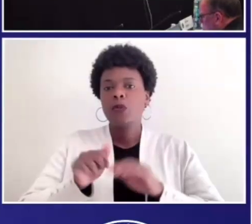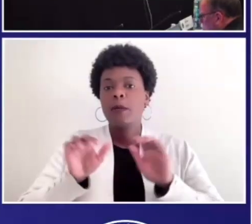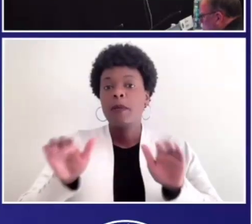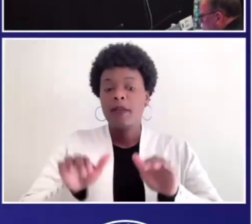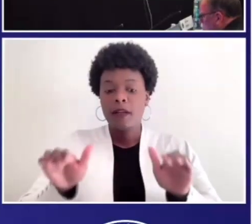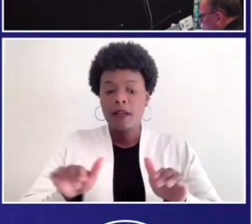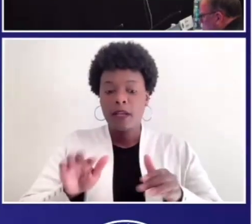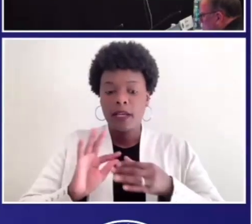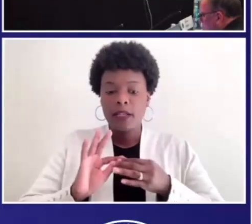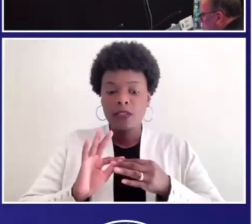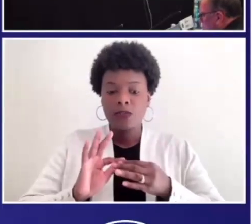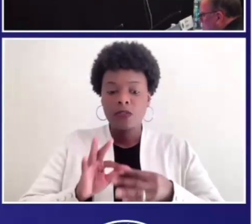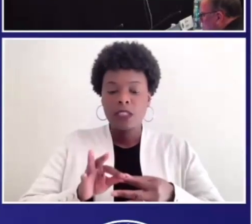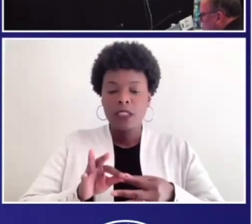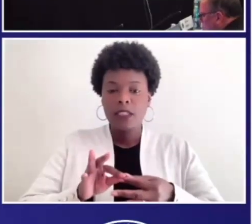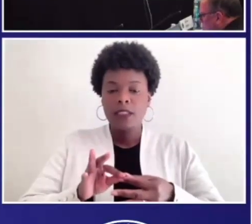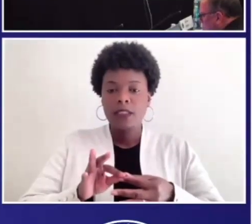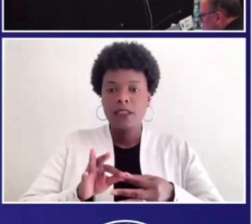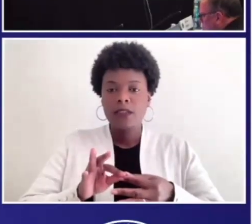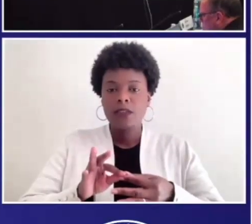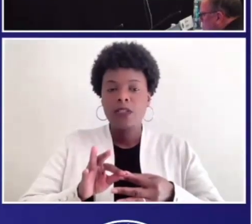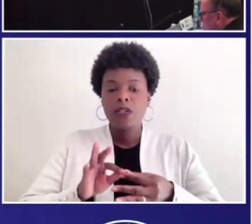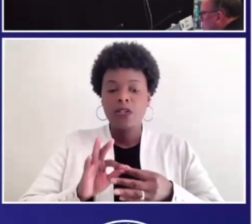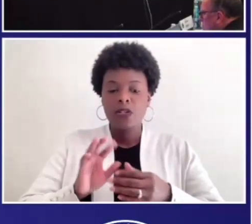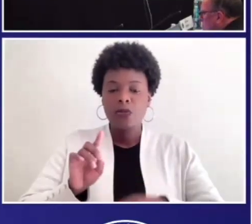findings, I don't know that we could assess